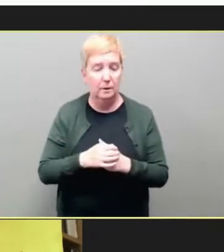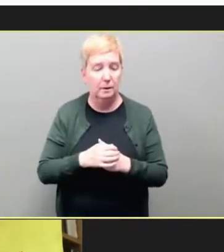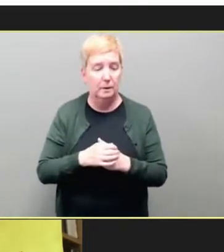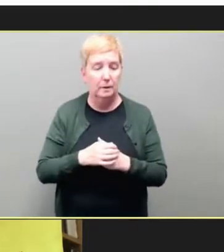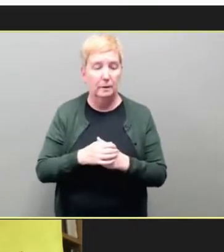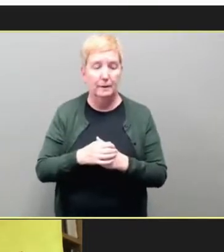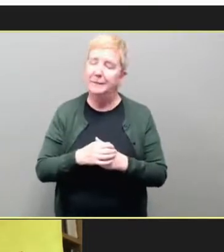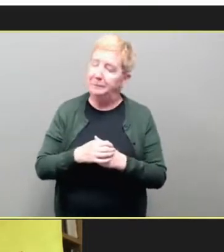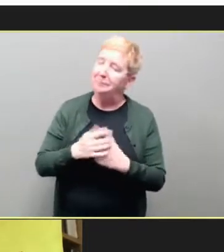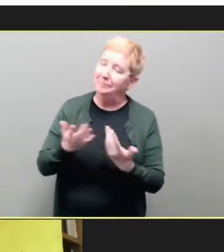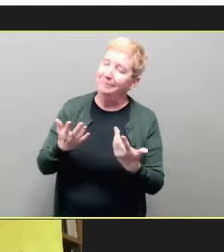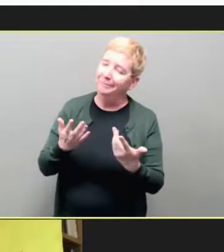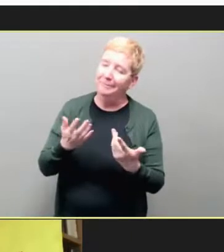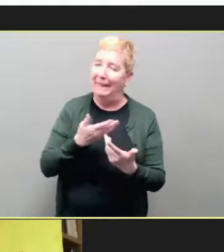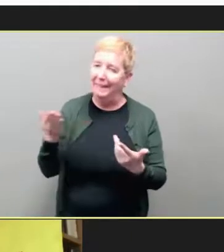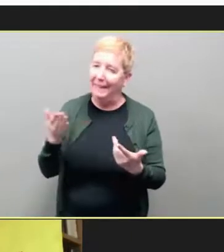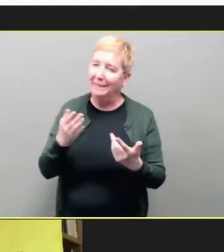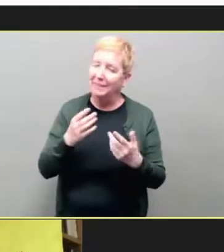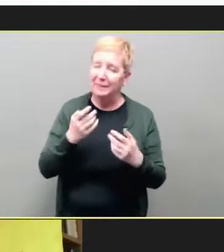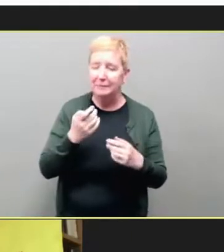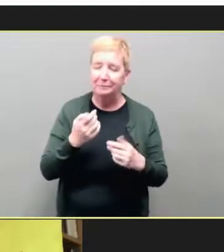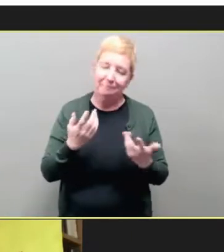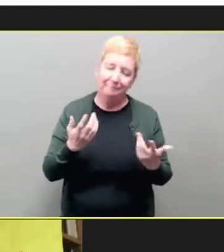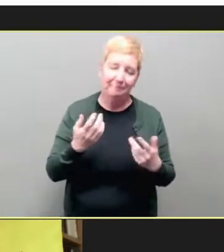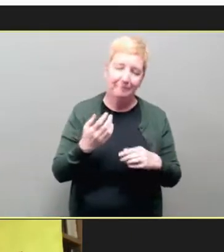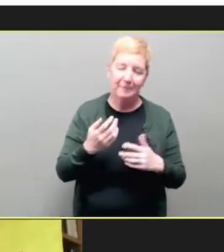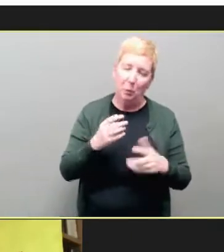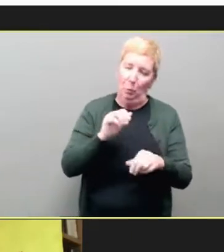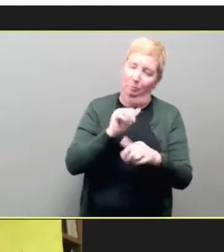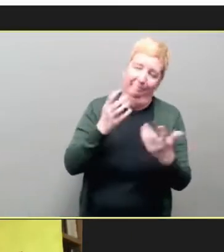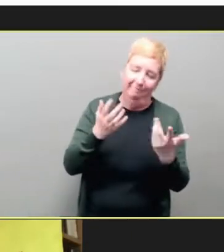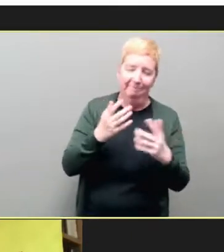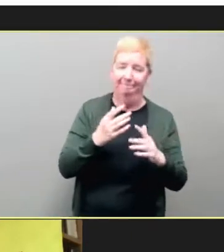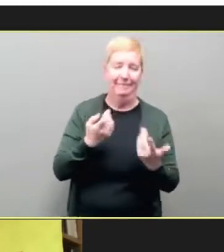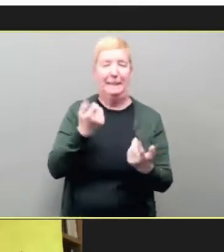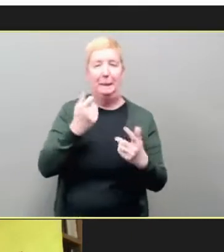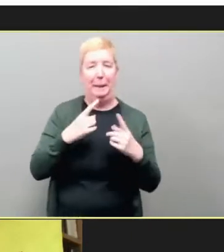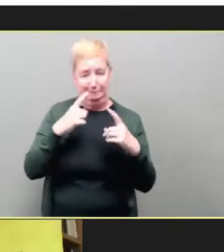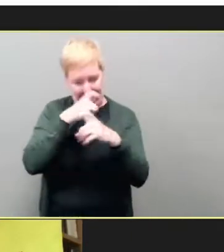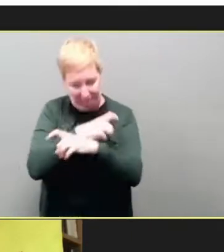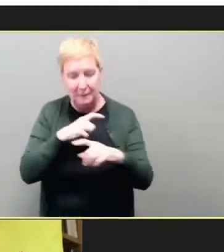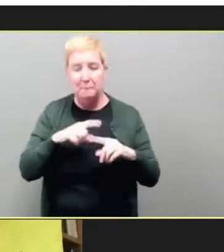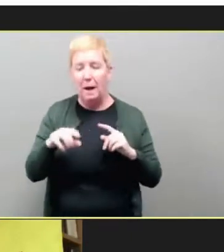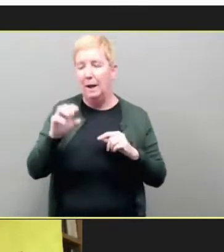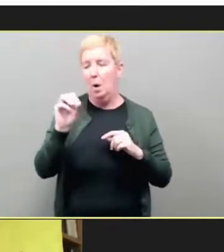things work in health care. But uh the ami the office of the medical